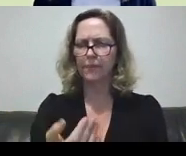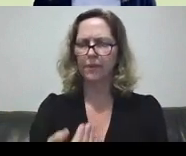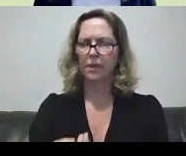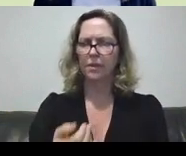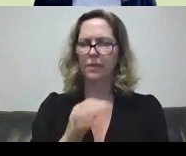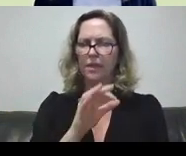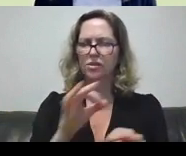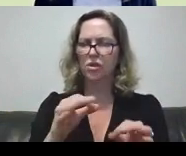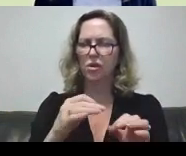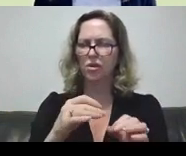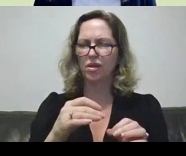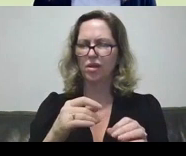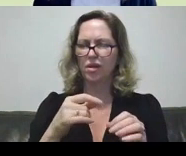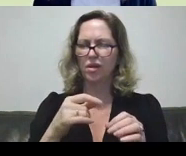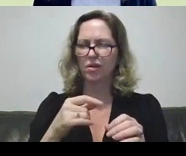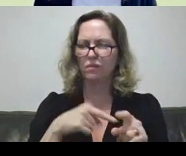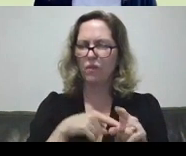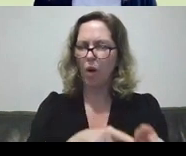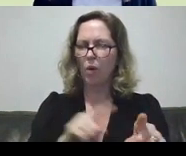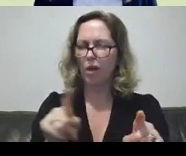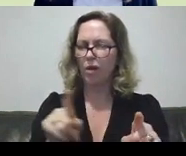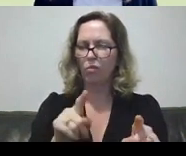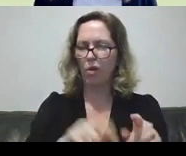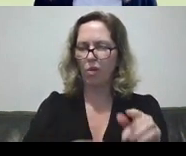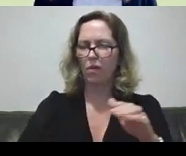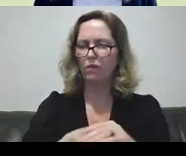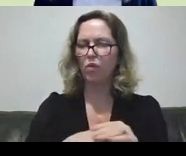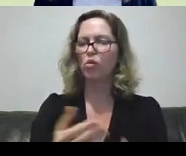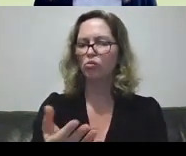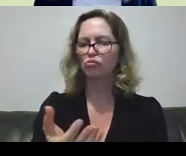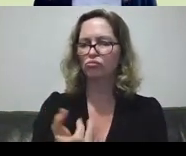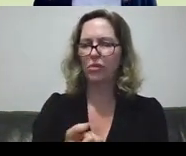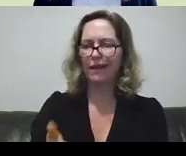rate is meant to cover so this information will allow you to have that